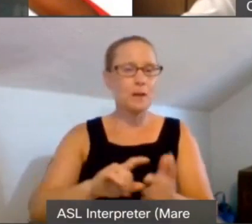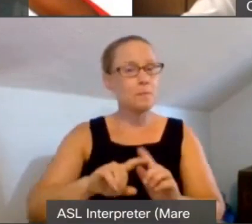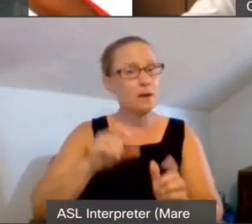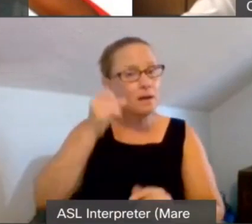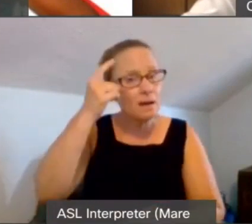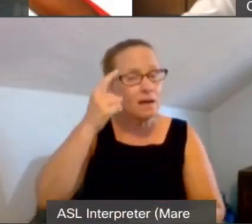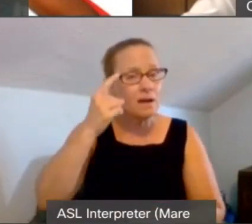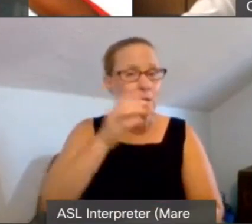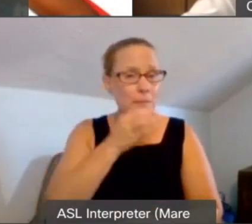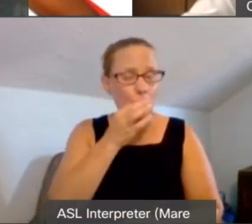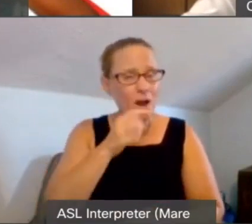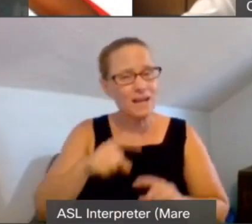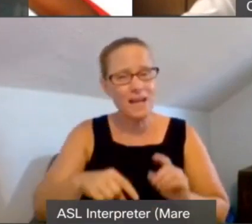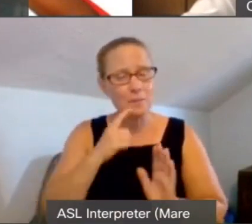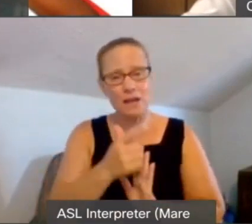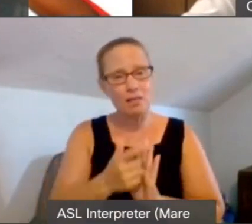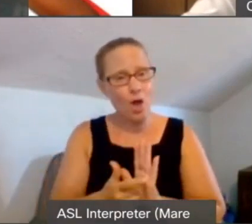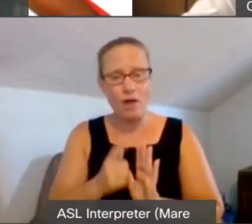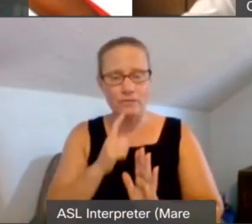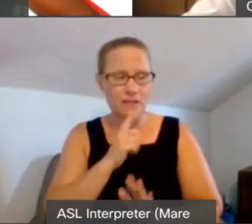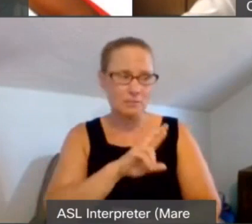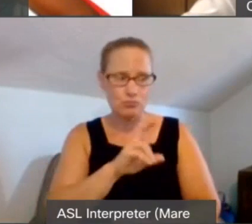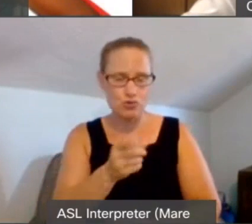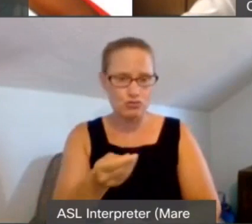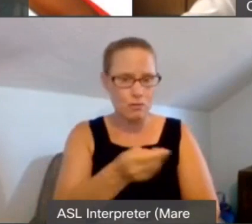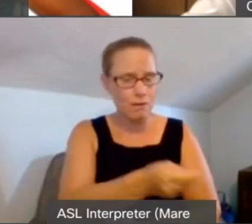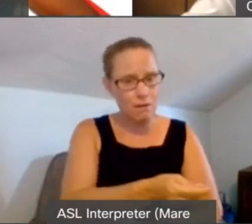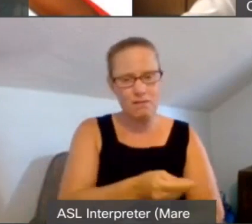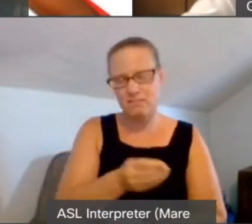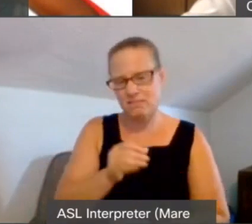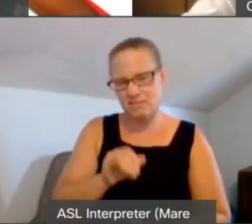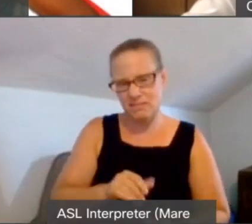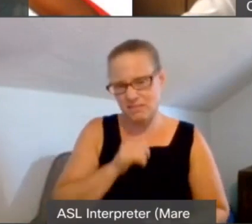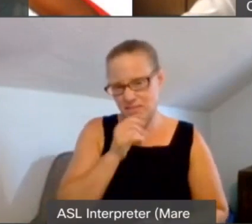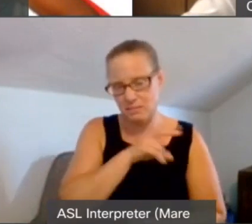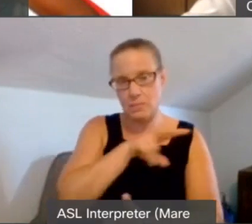this doesn't apply to that. The general position on medical marijuana